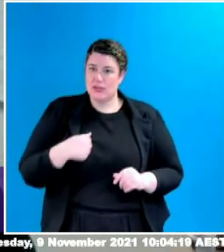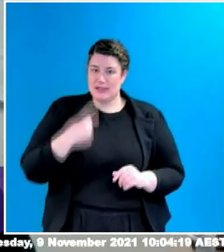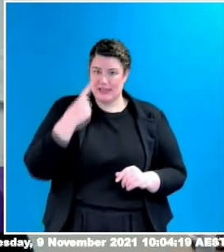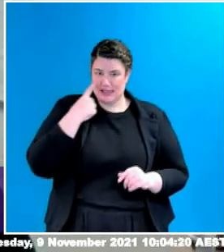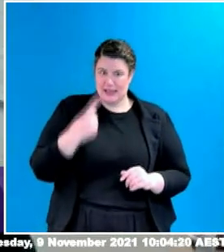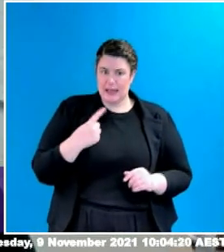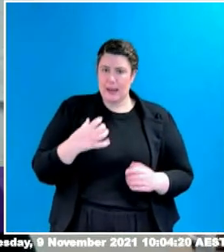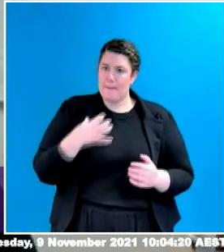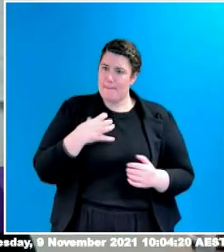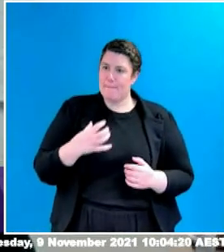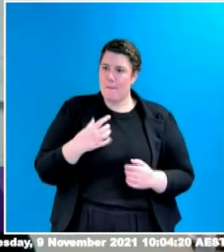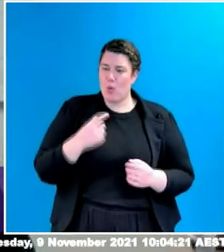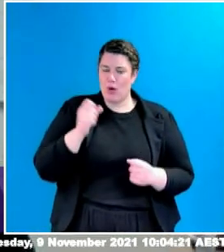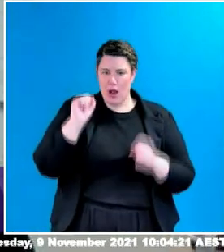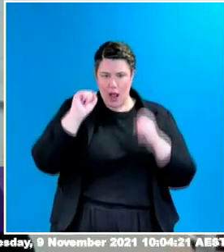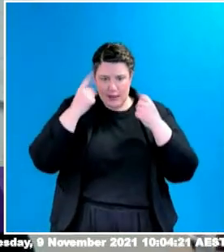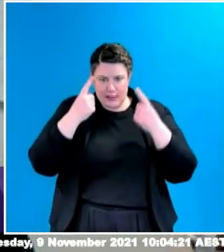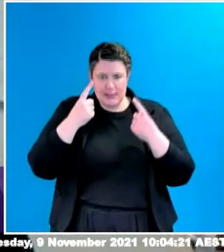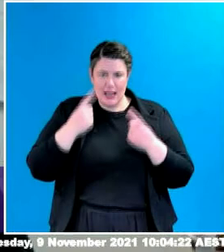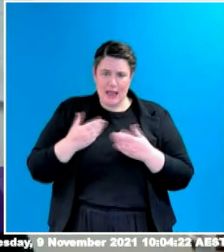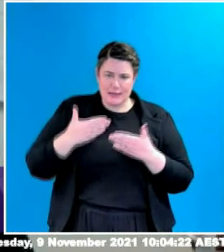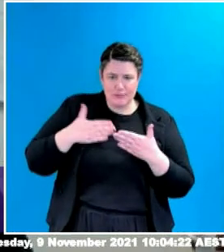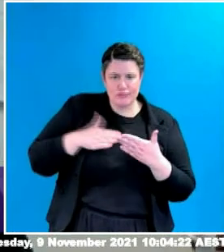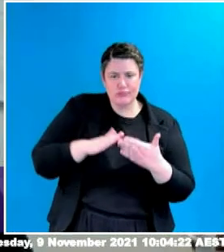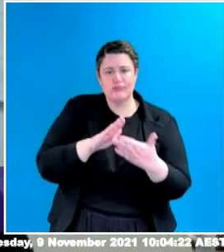approach to that consideration.